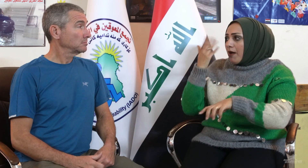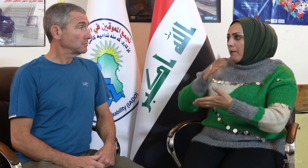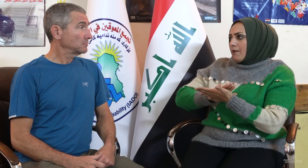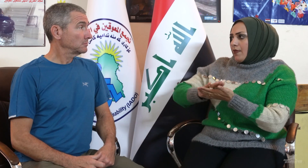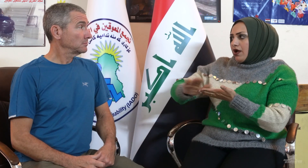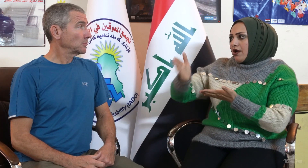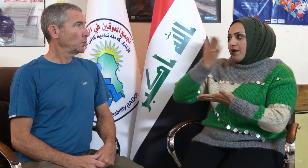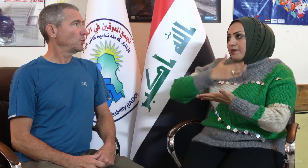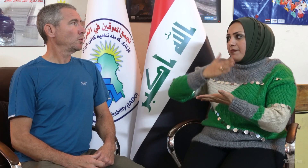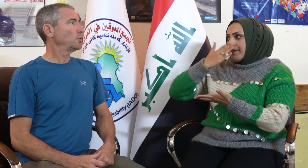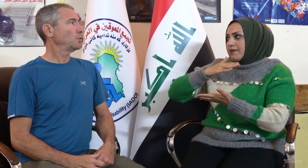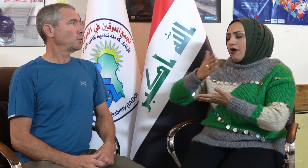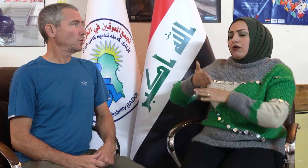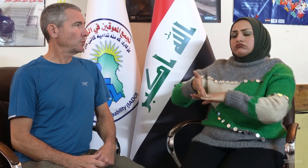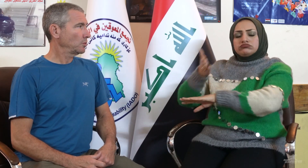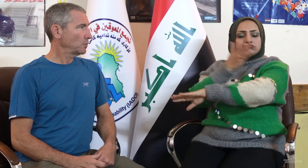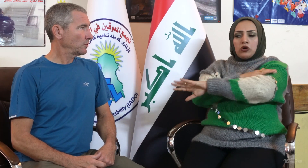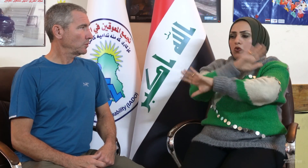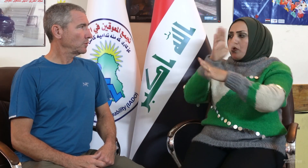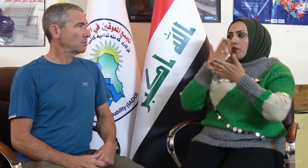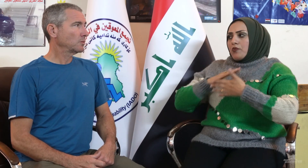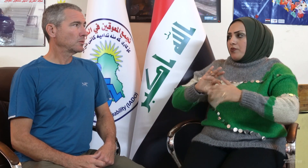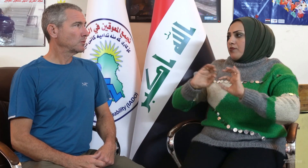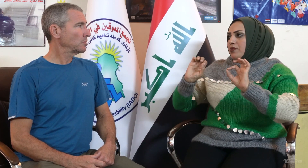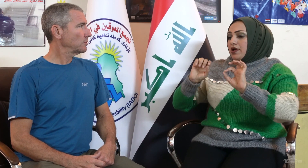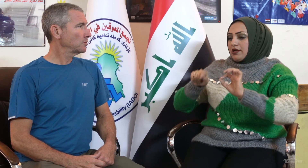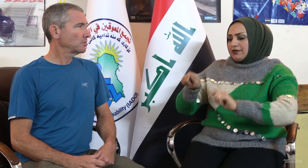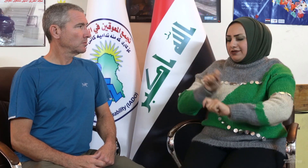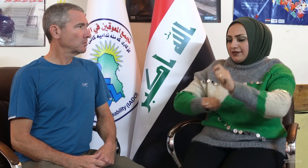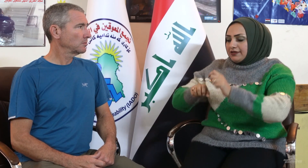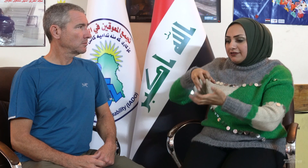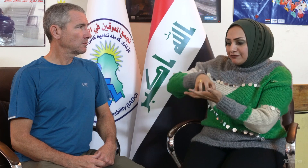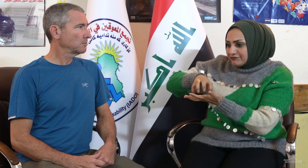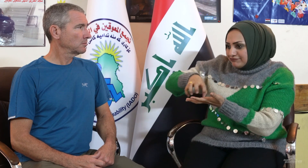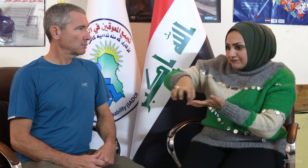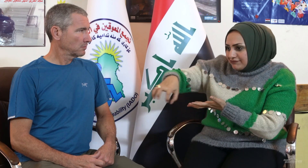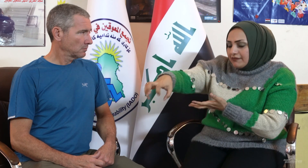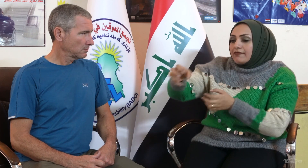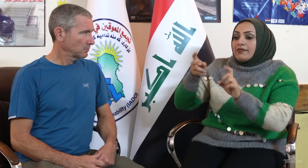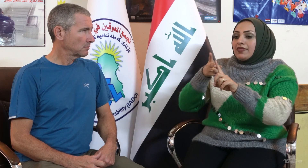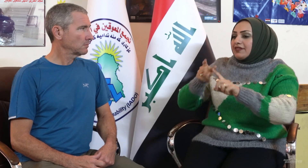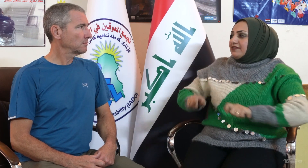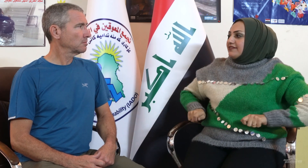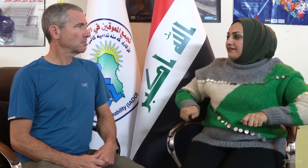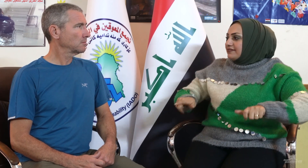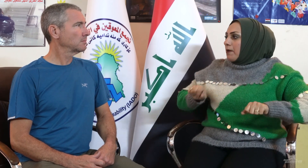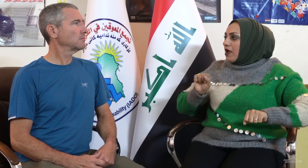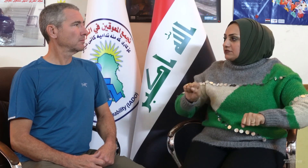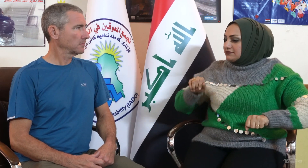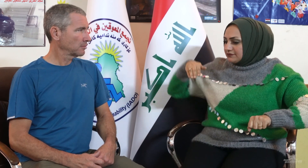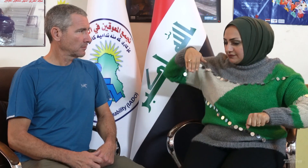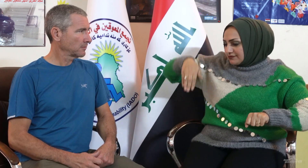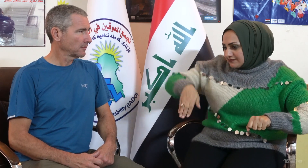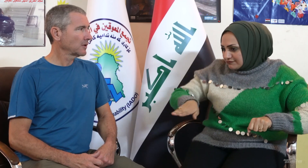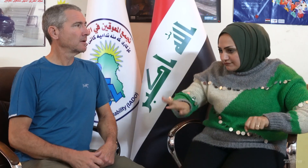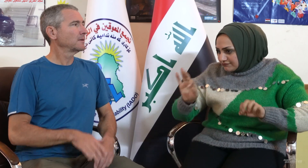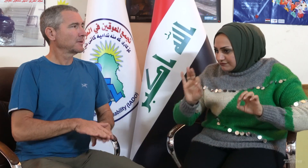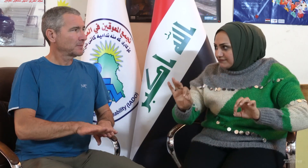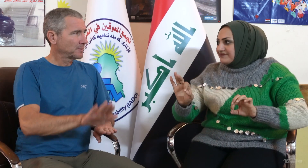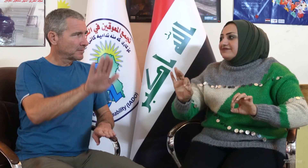And the actual building is very nice. There are ramps for wheelchair accessibility.